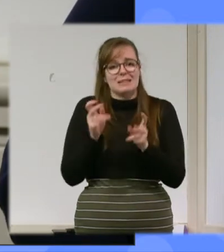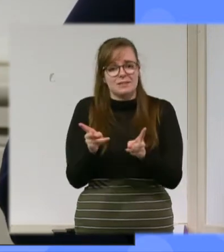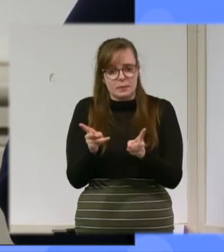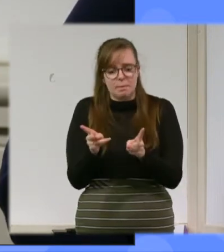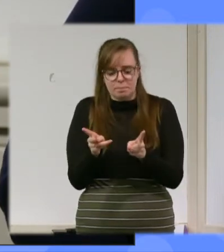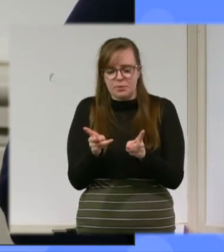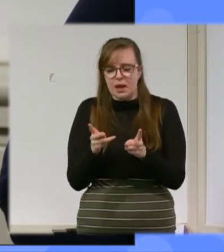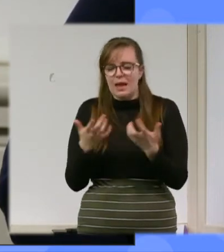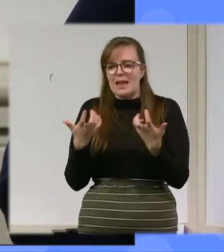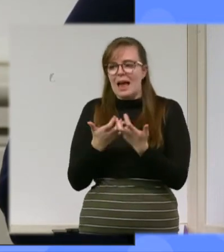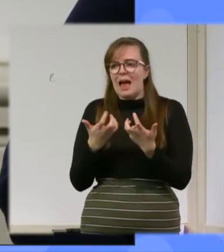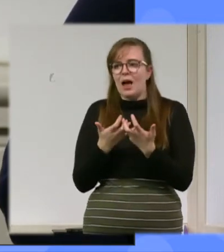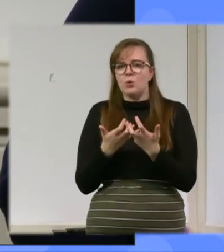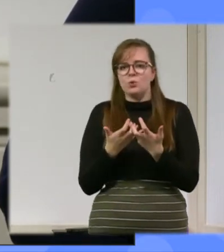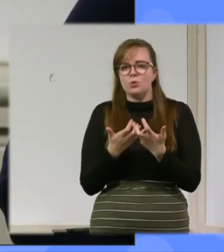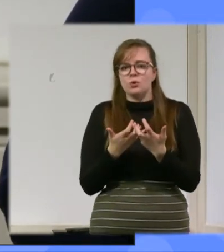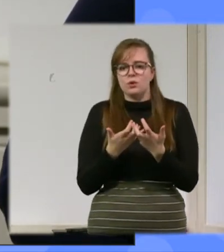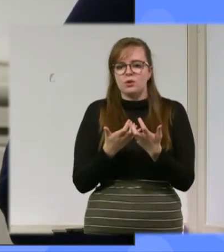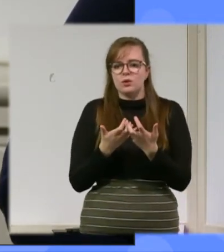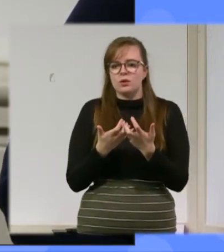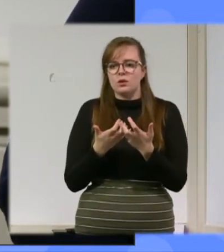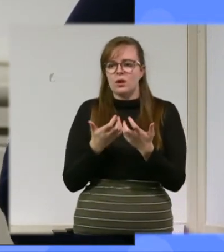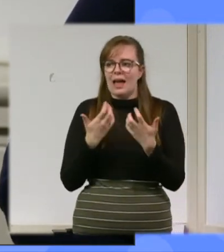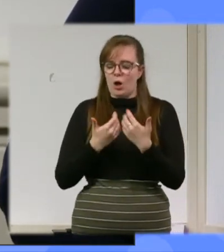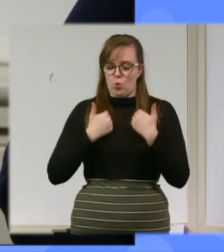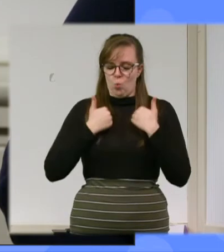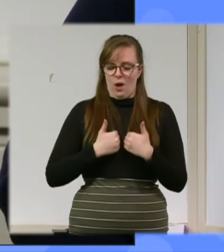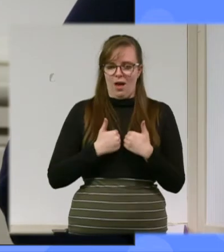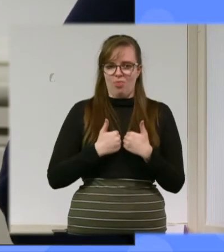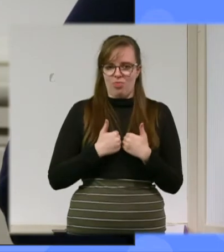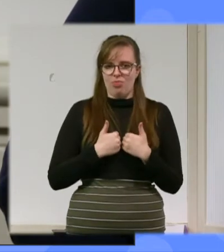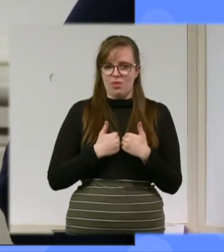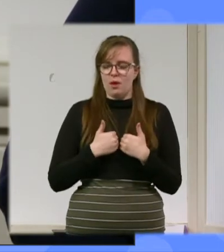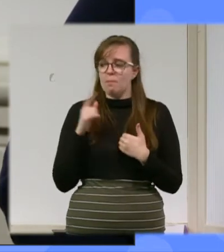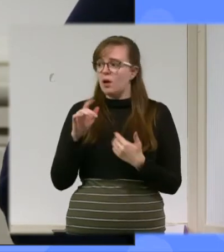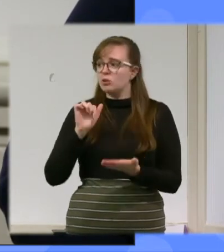you know how how I suppose their wealth as muth but she's right to point out you